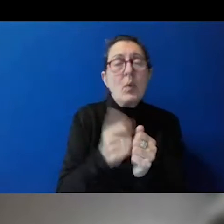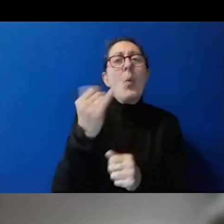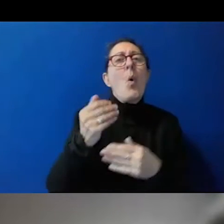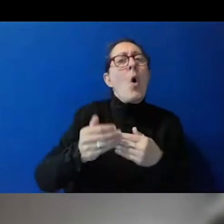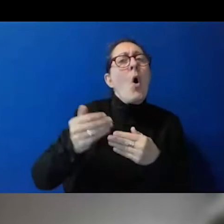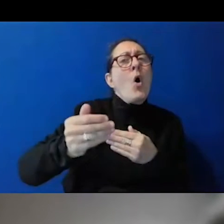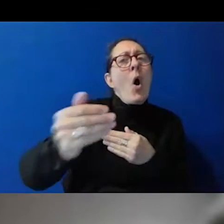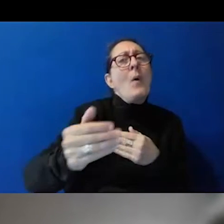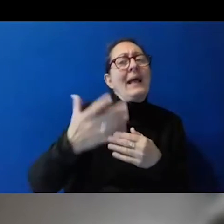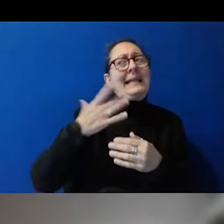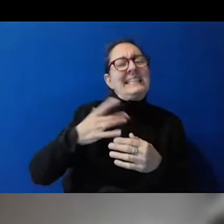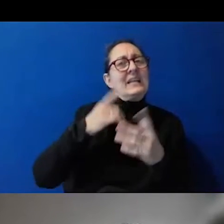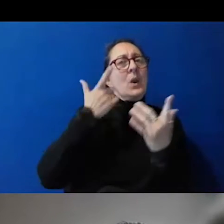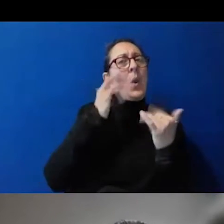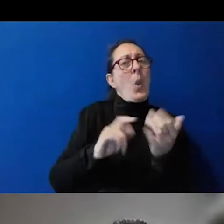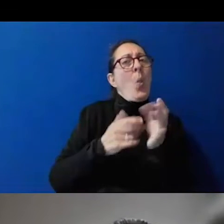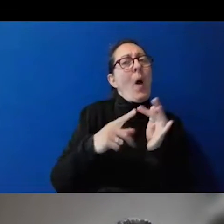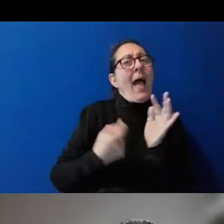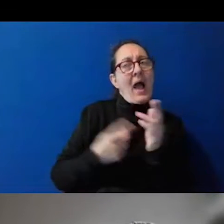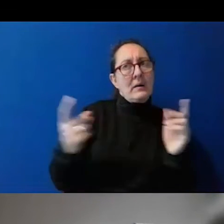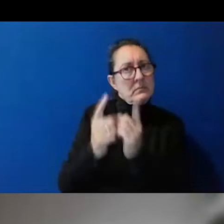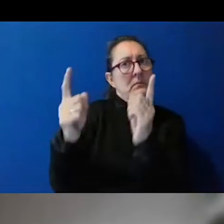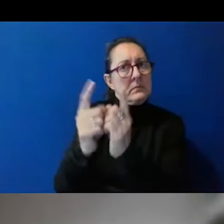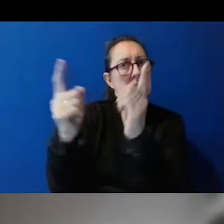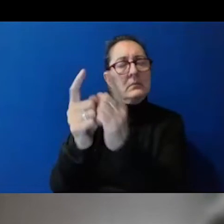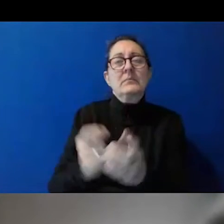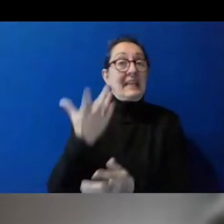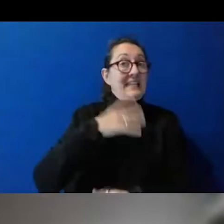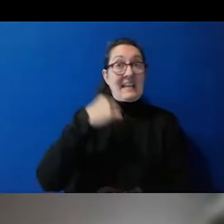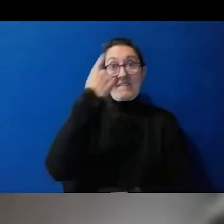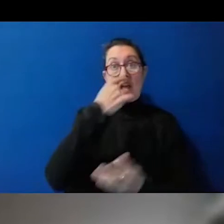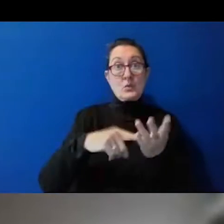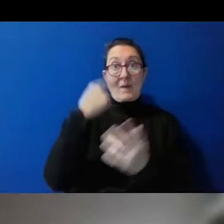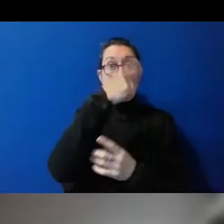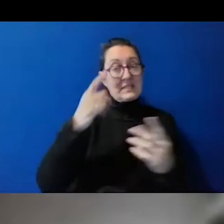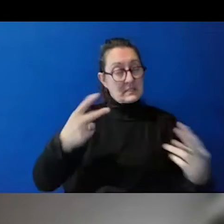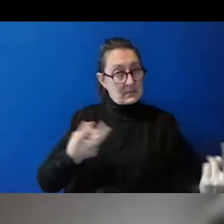court do they need a face-to-face uh advice appointment do they need help with a form